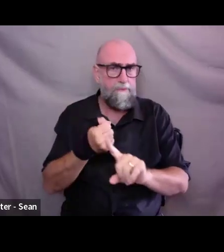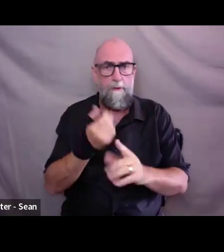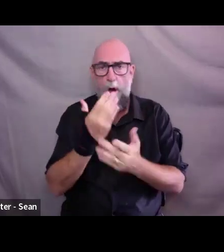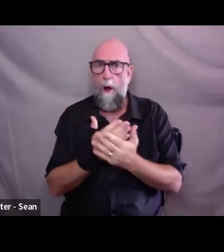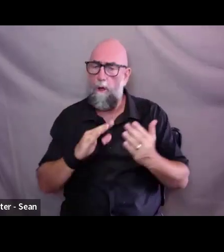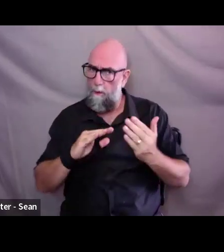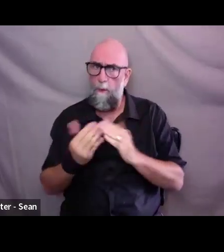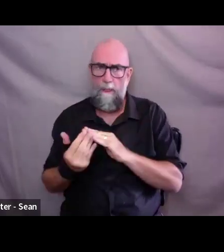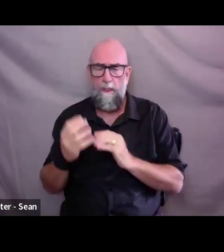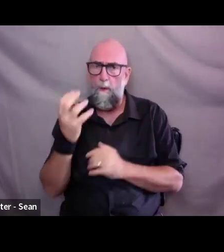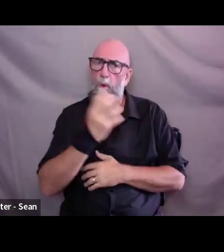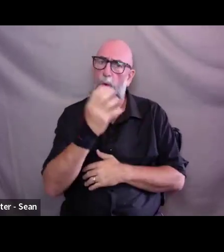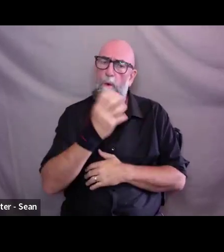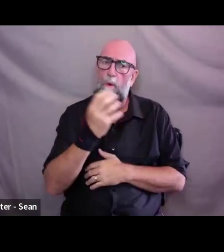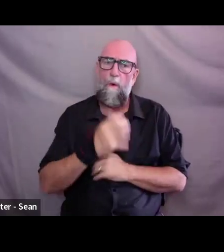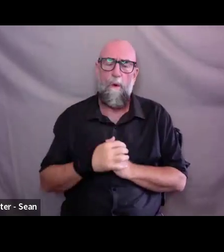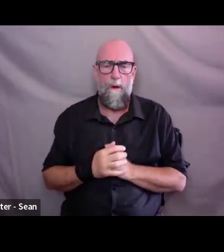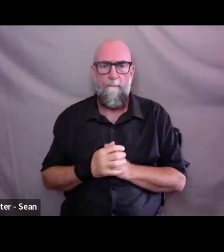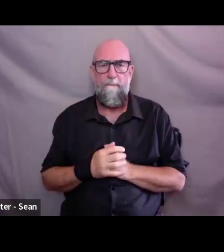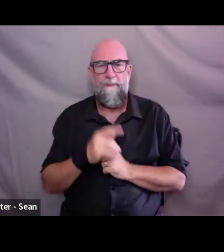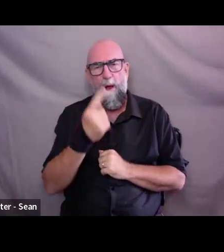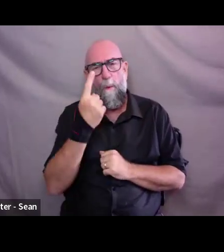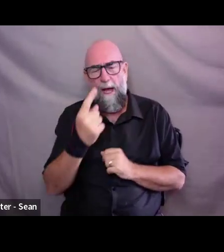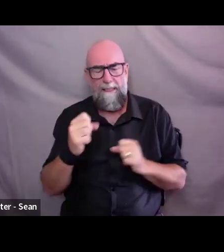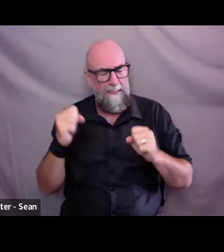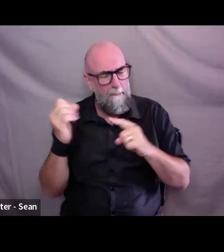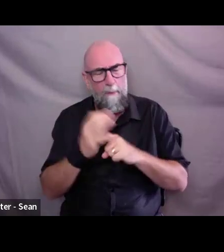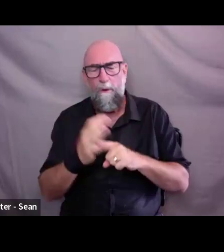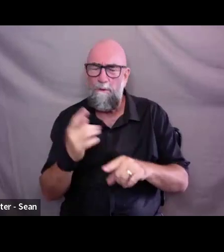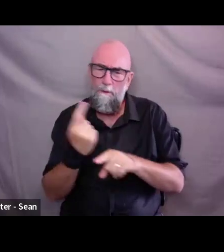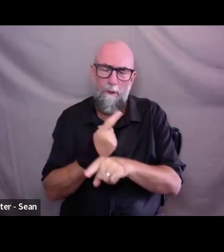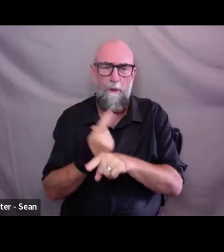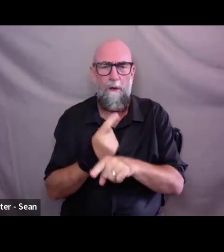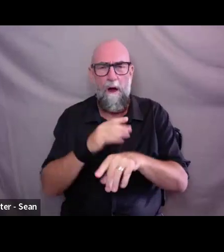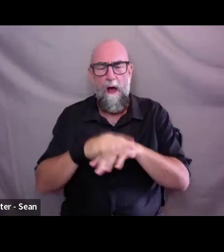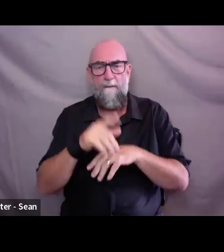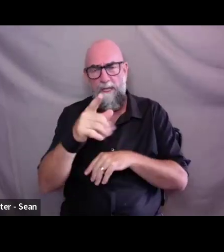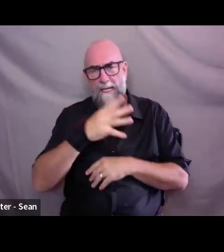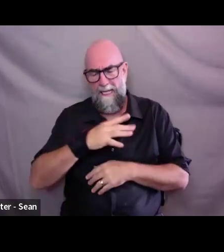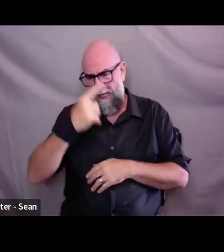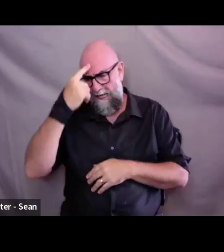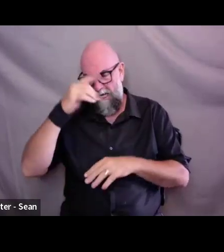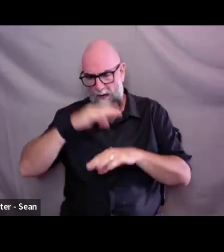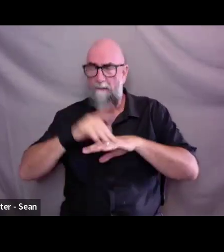the people who have contributed least to these major problems in terms of their